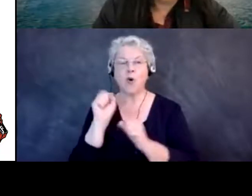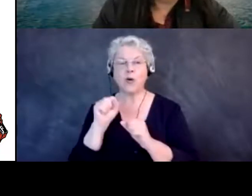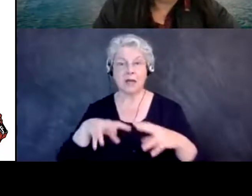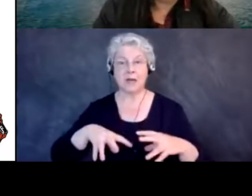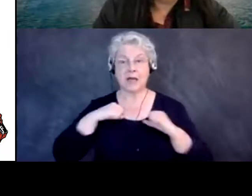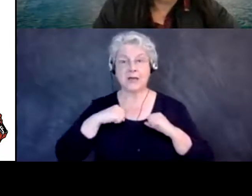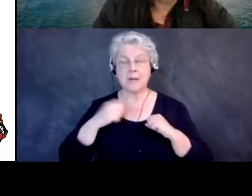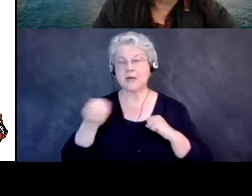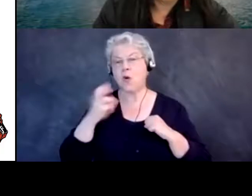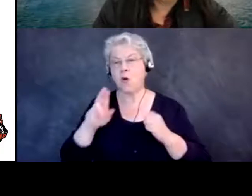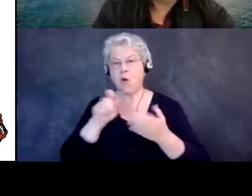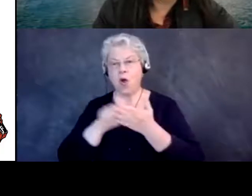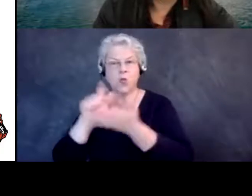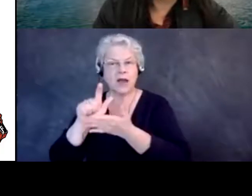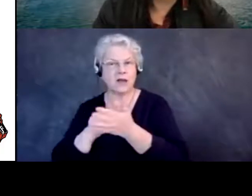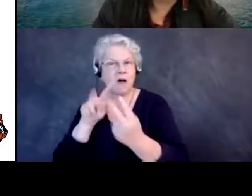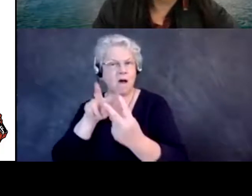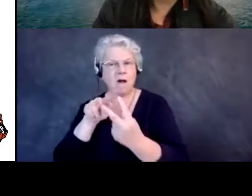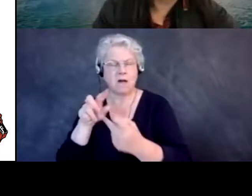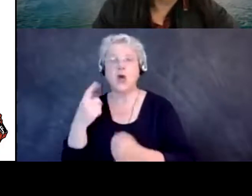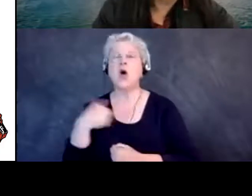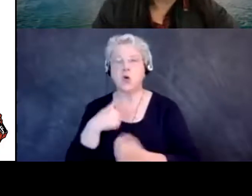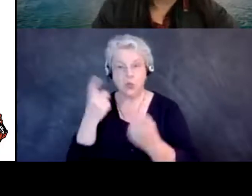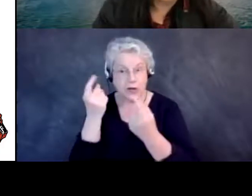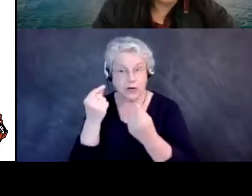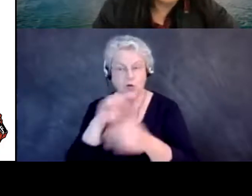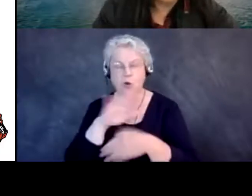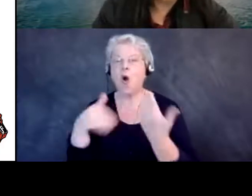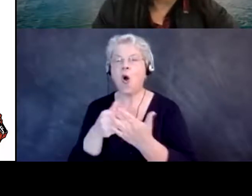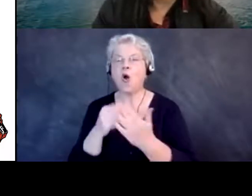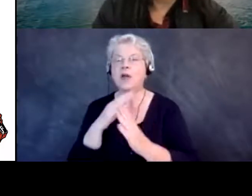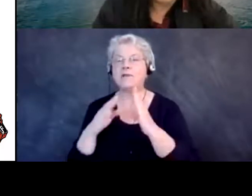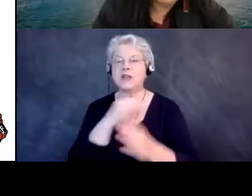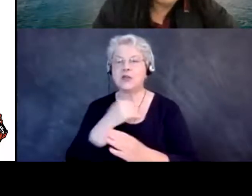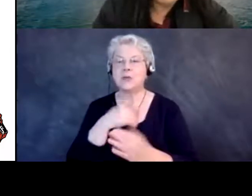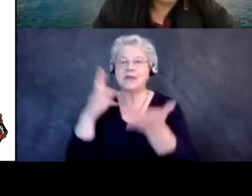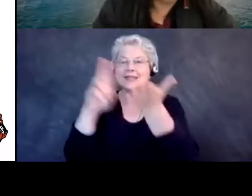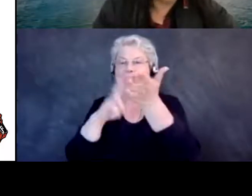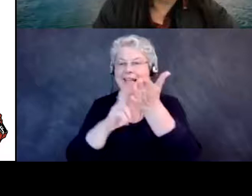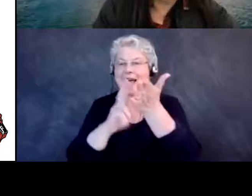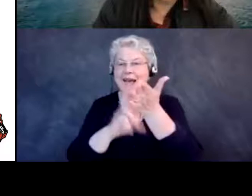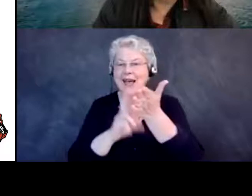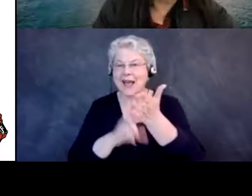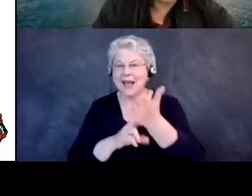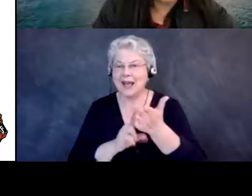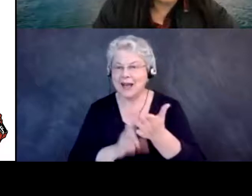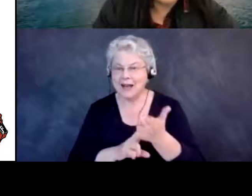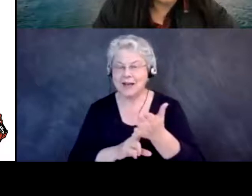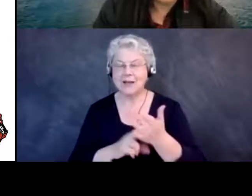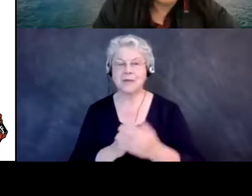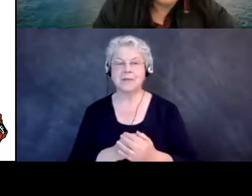which is what we did. We had all of the community members sign it. It can also be adopted by